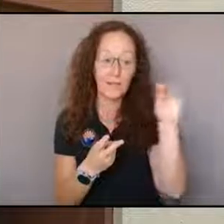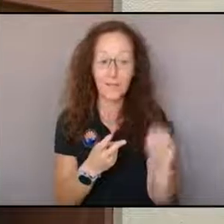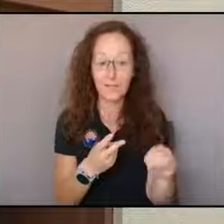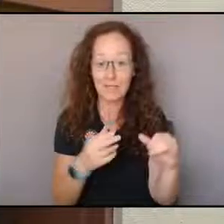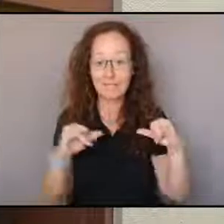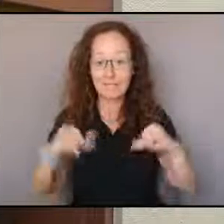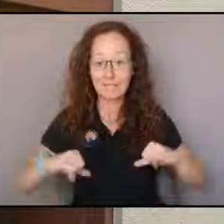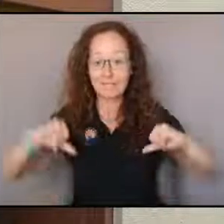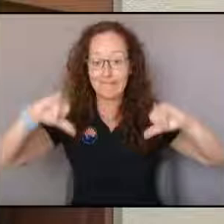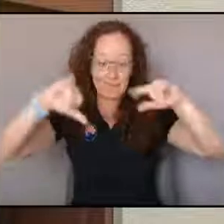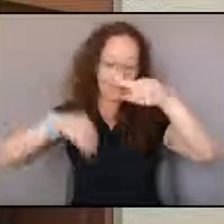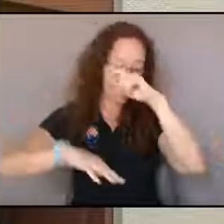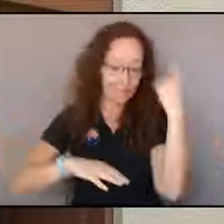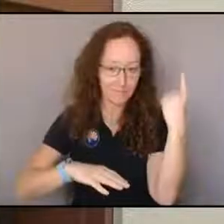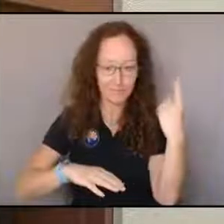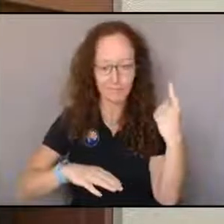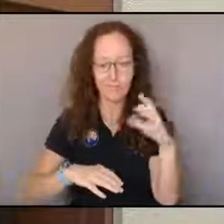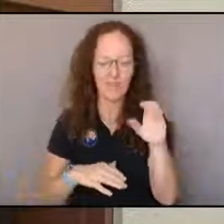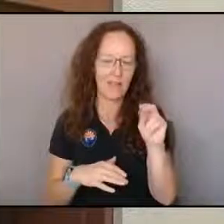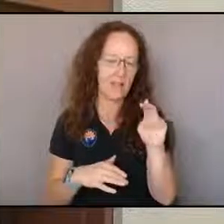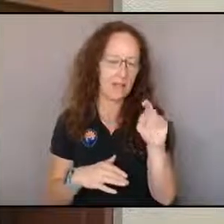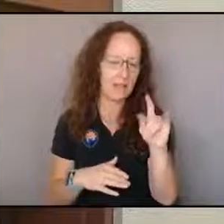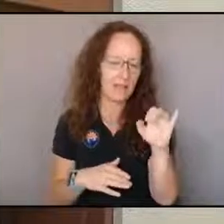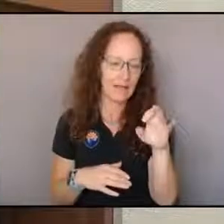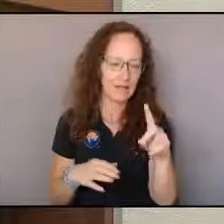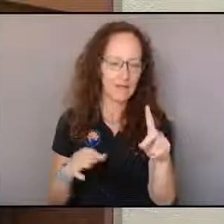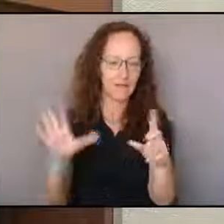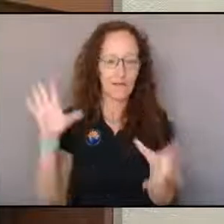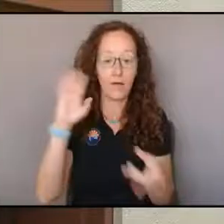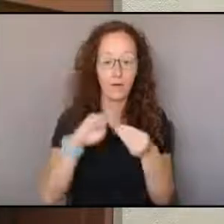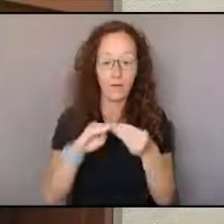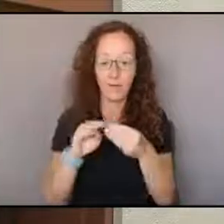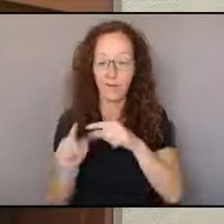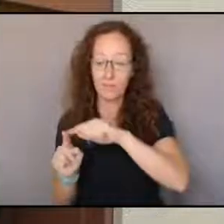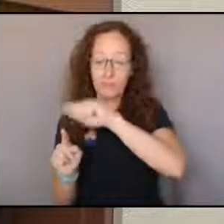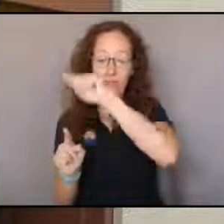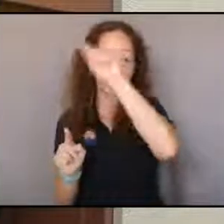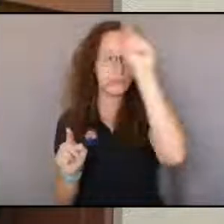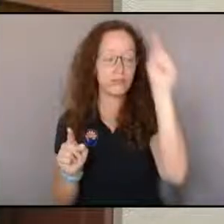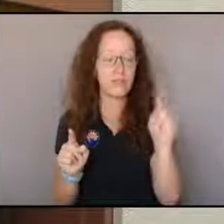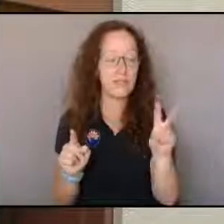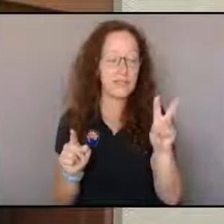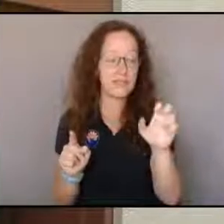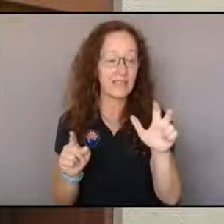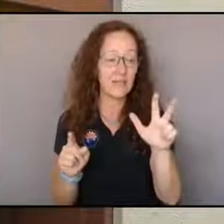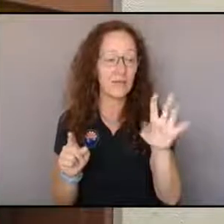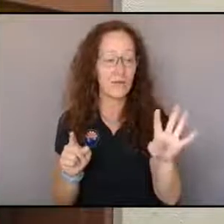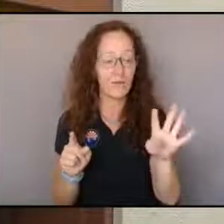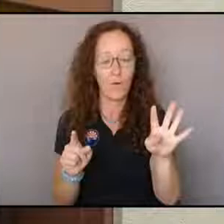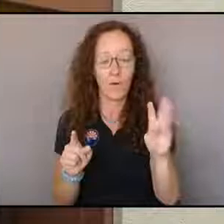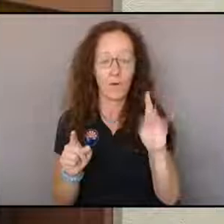THAT'S TOTAL OF 634 MILES OF PERIMETER, AND WE ARE UP